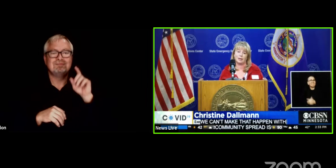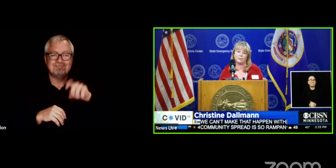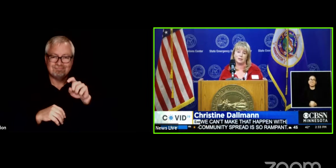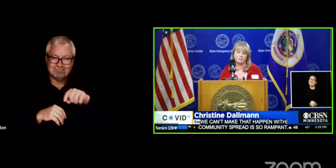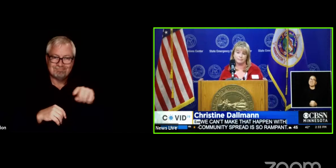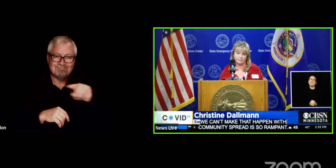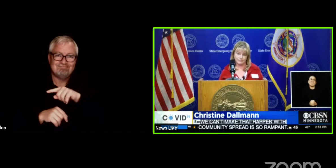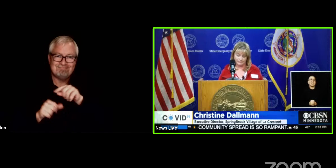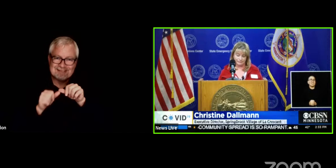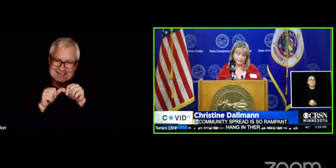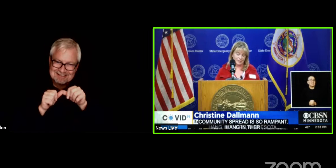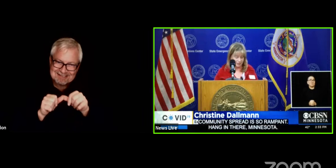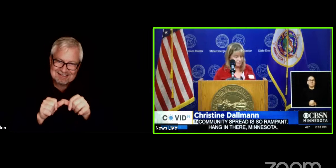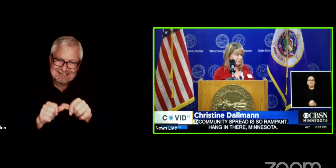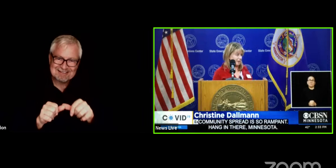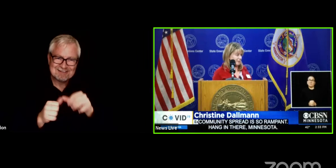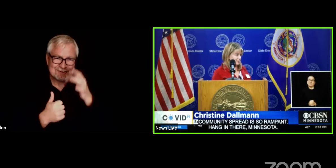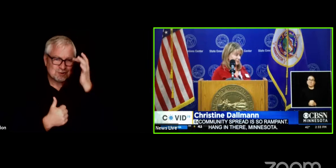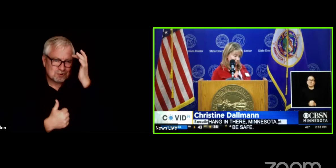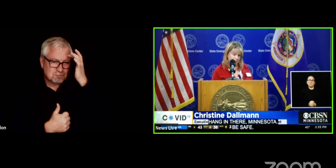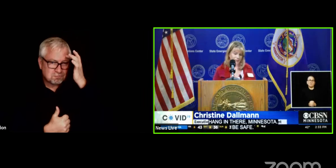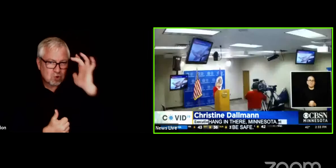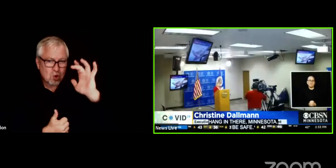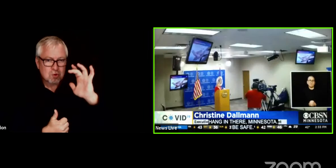FAMILY.